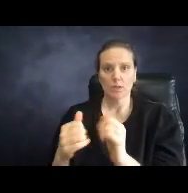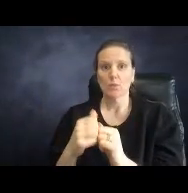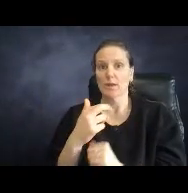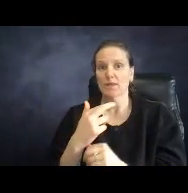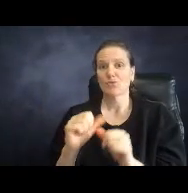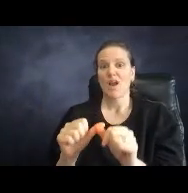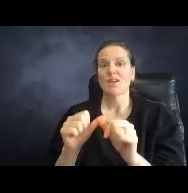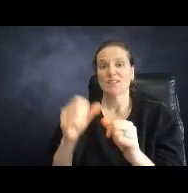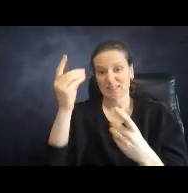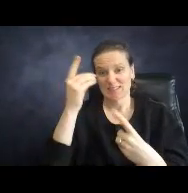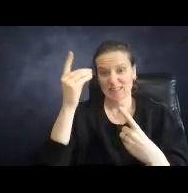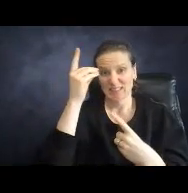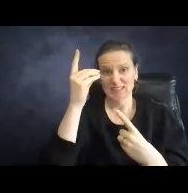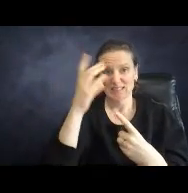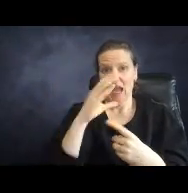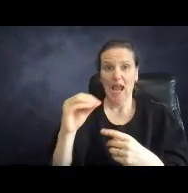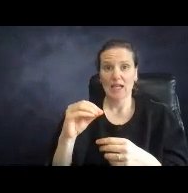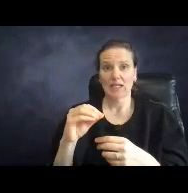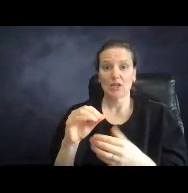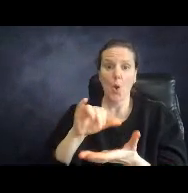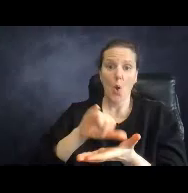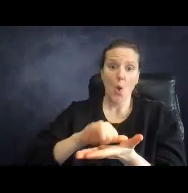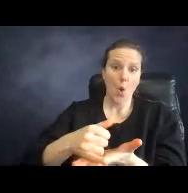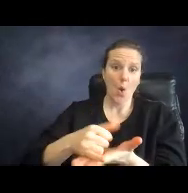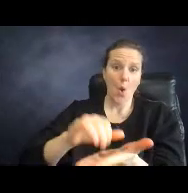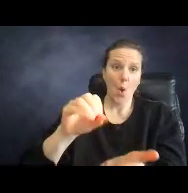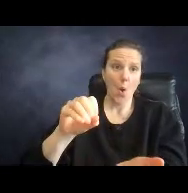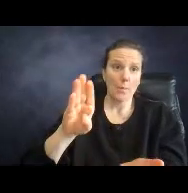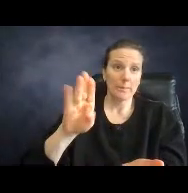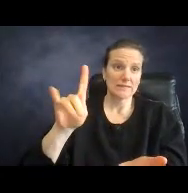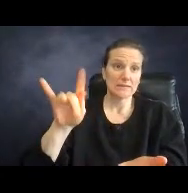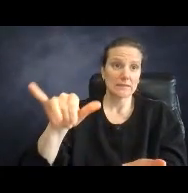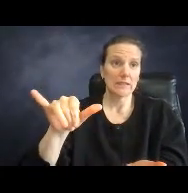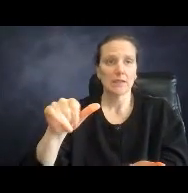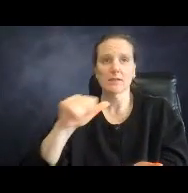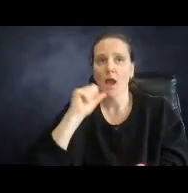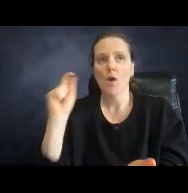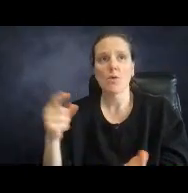So it's not just, it's not just weight that is affected. We know that it increases visceral fat.